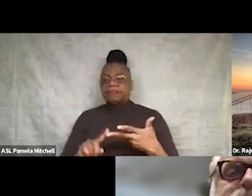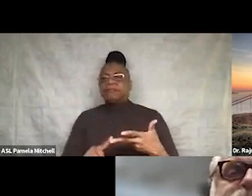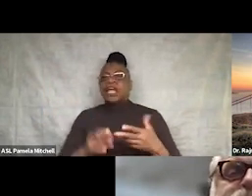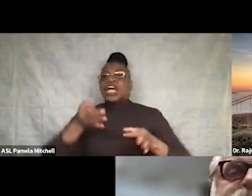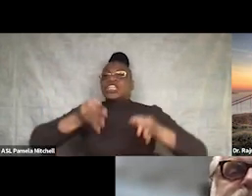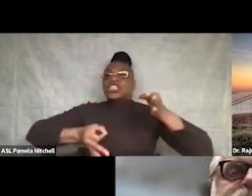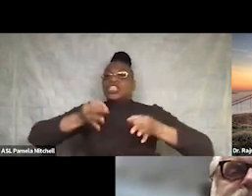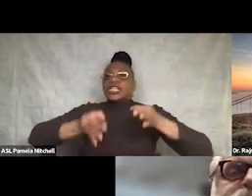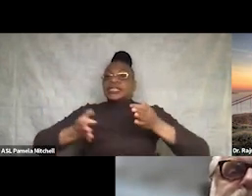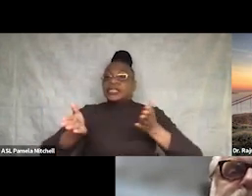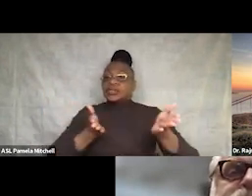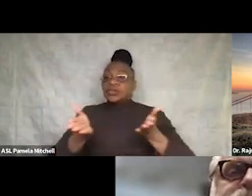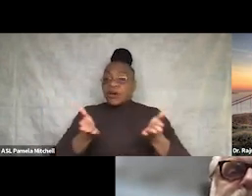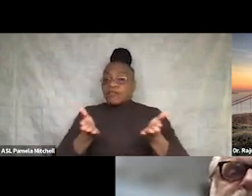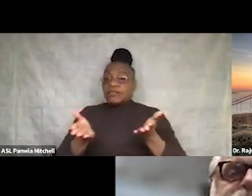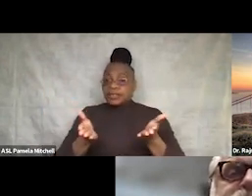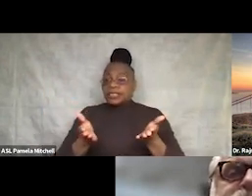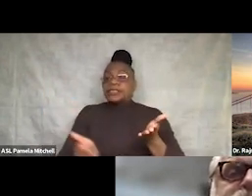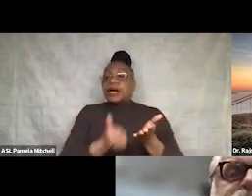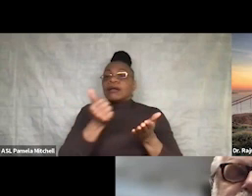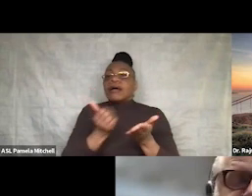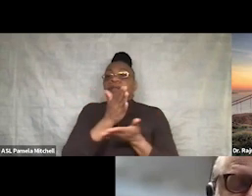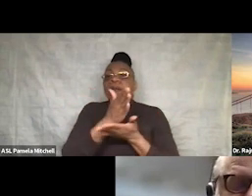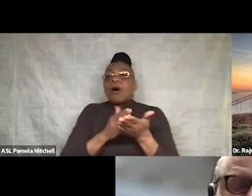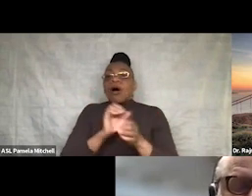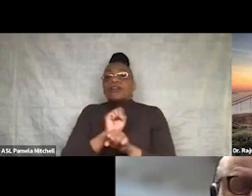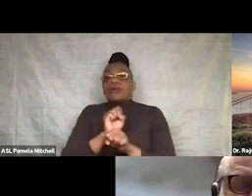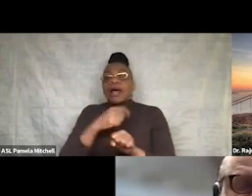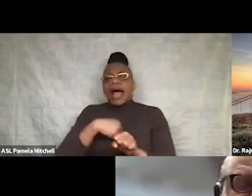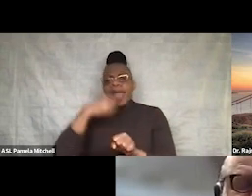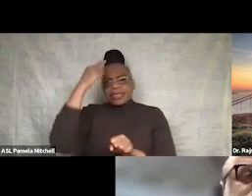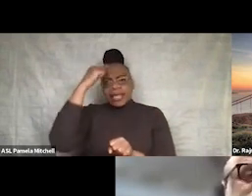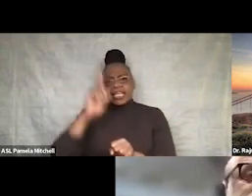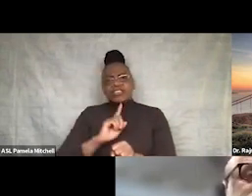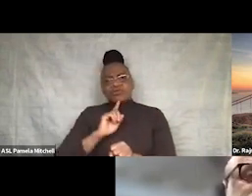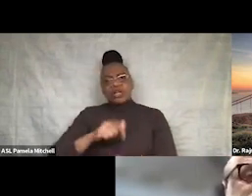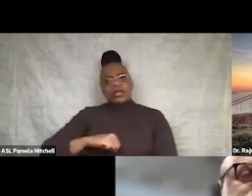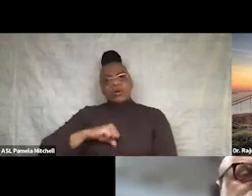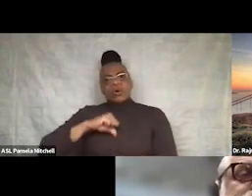another piece of the work that I think is really uplifting with Foundations To Freedom,